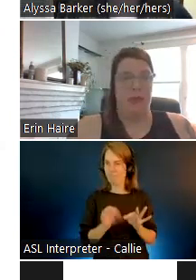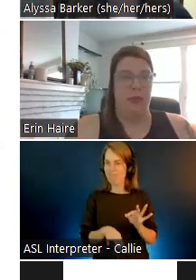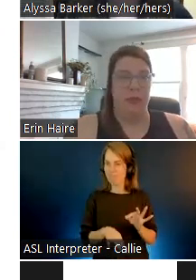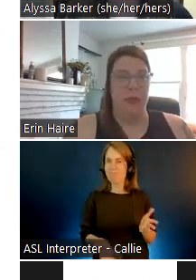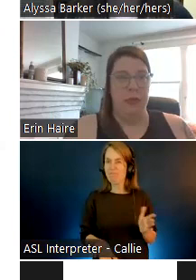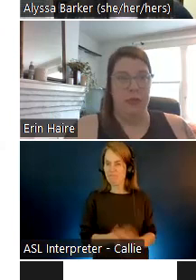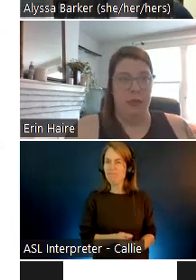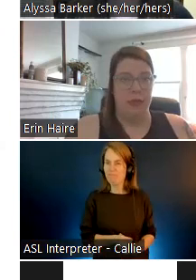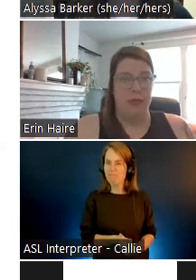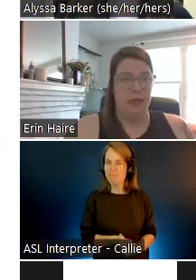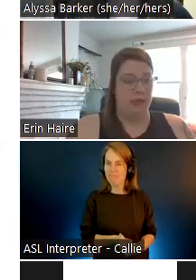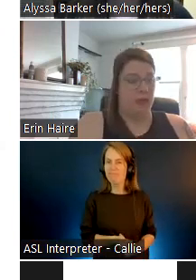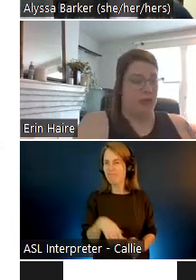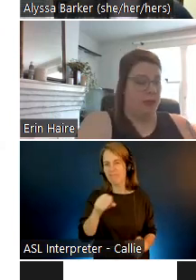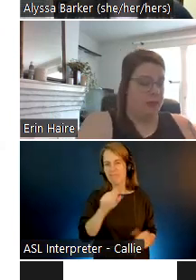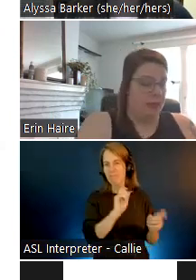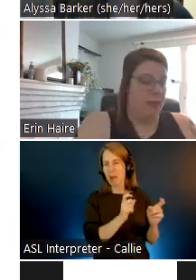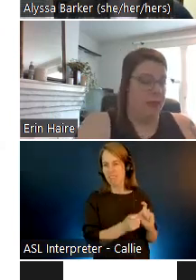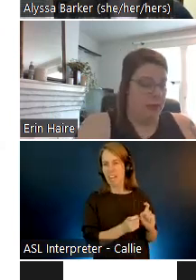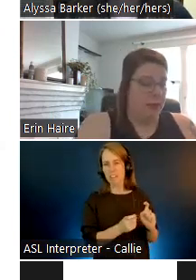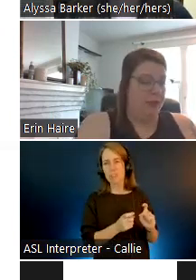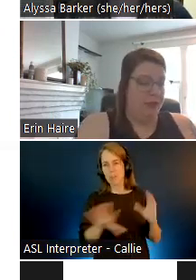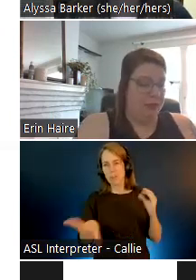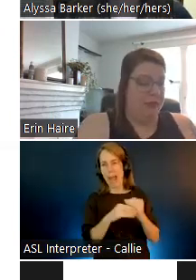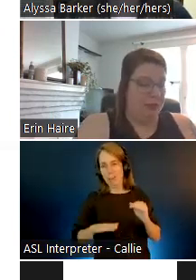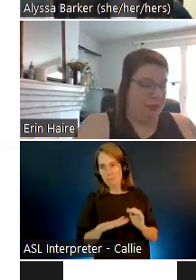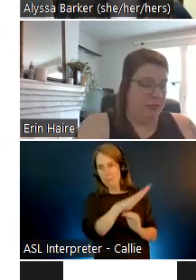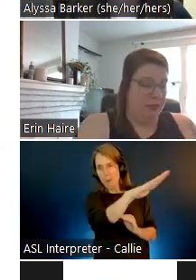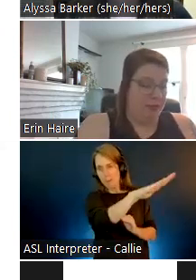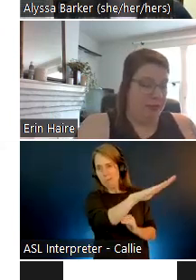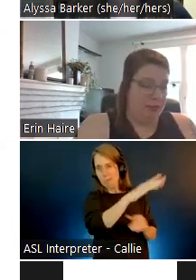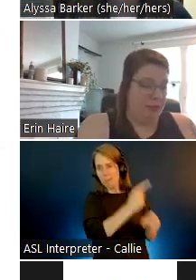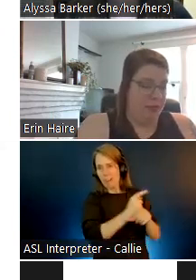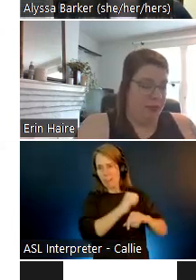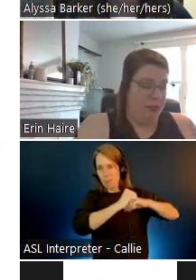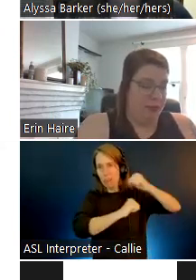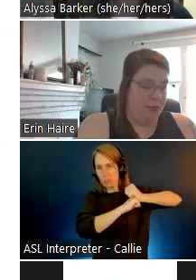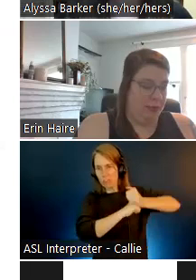got got to be a modification what what do you think listen uh yeah i agree